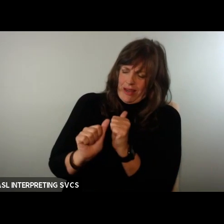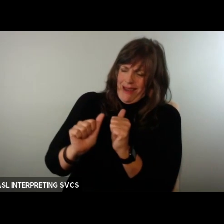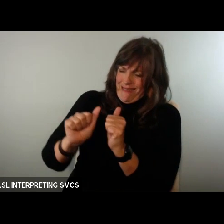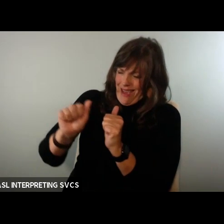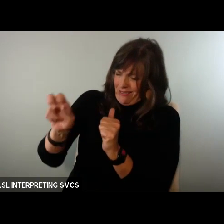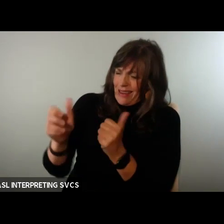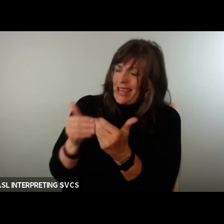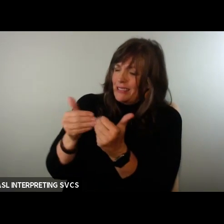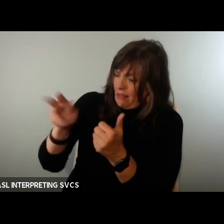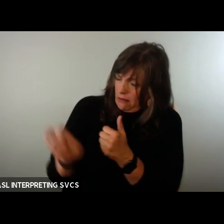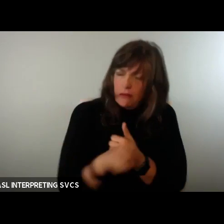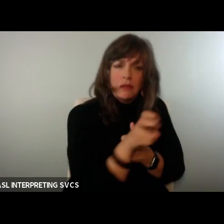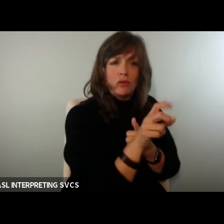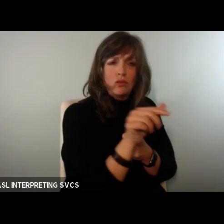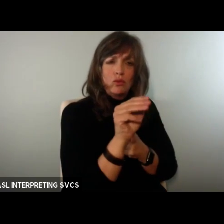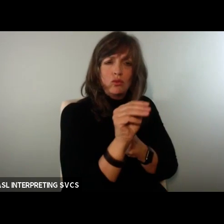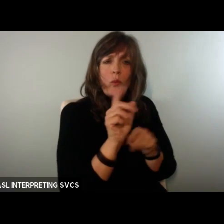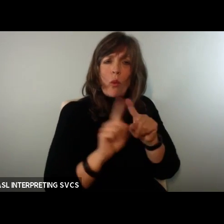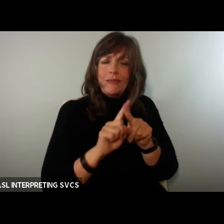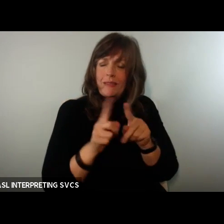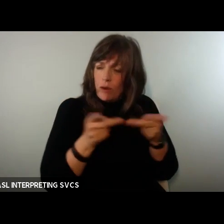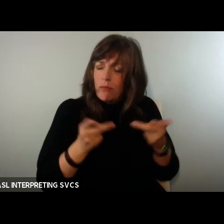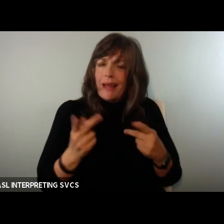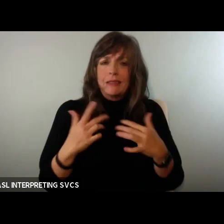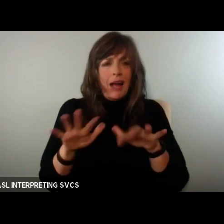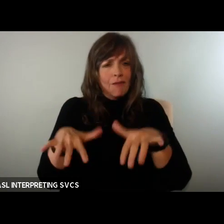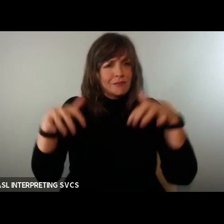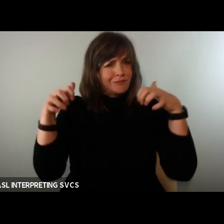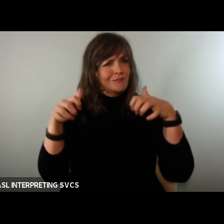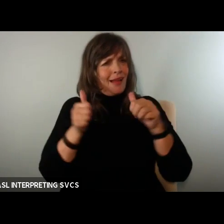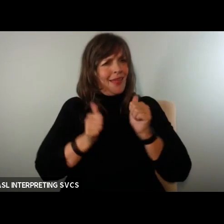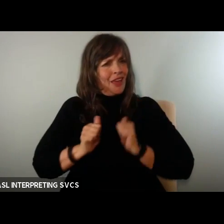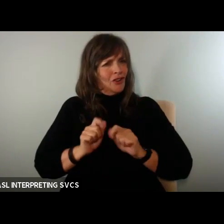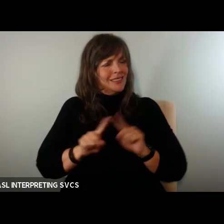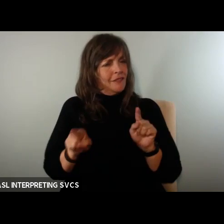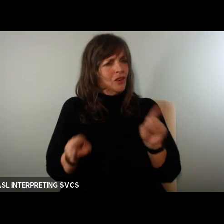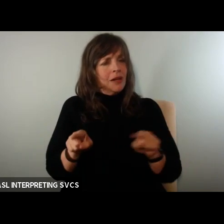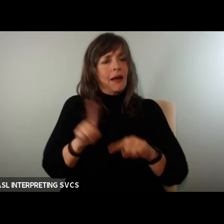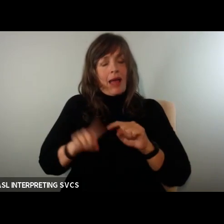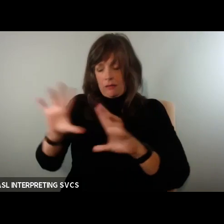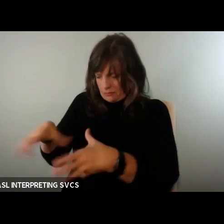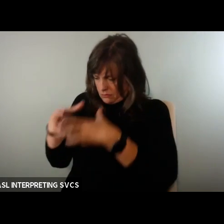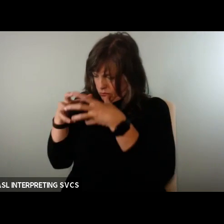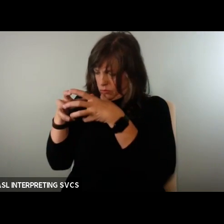of each successive venue, so too must we be intentional when we adapt our existing creative practices